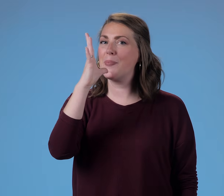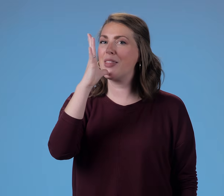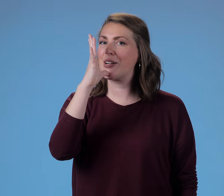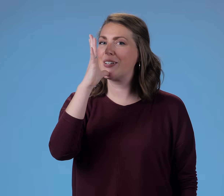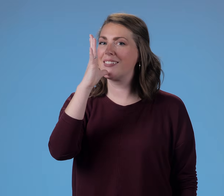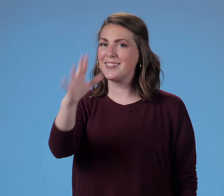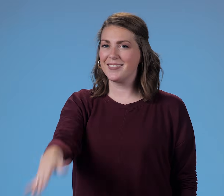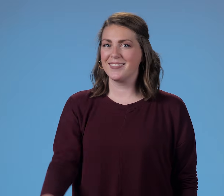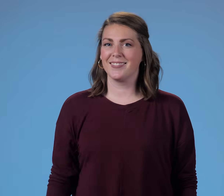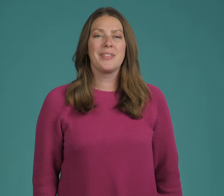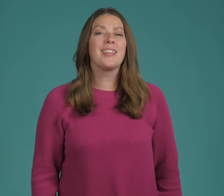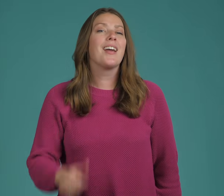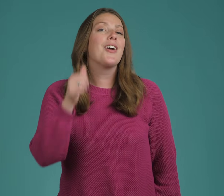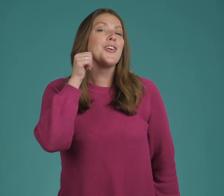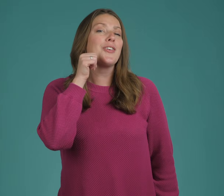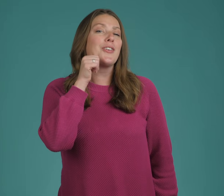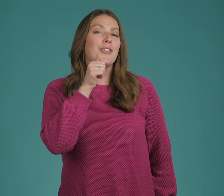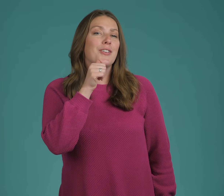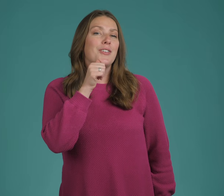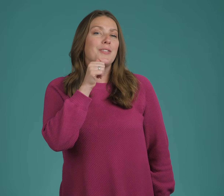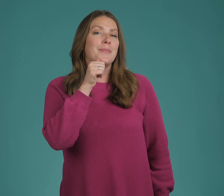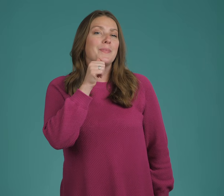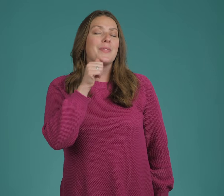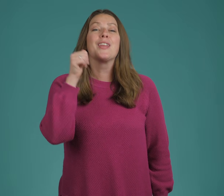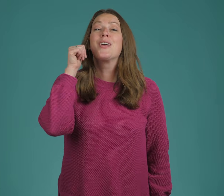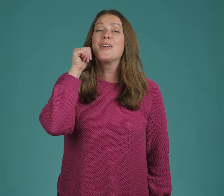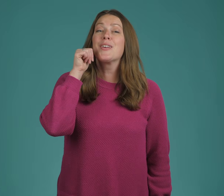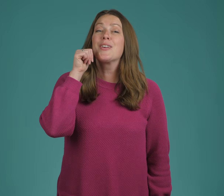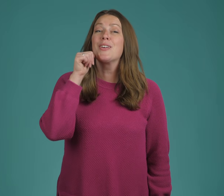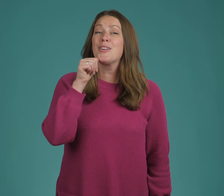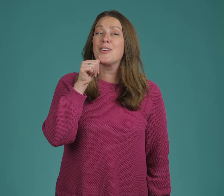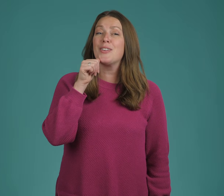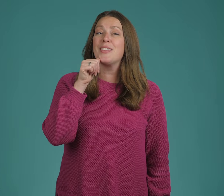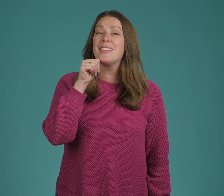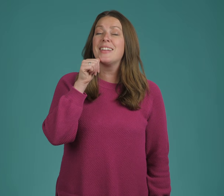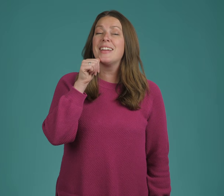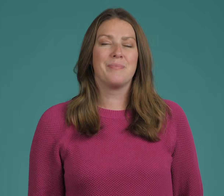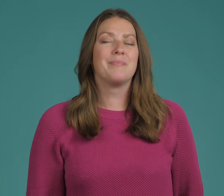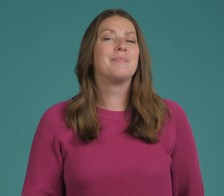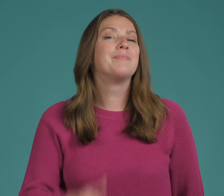Mother. Girl.